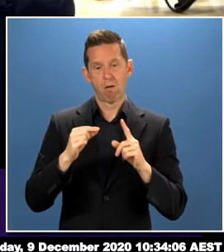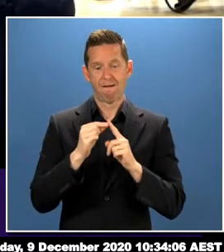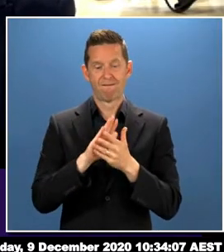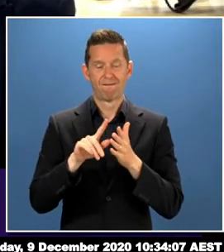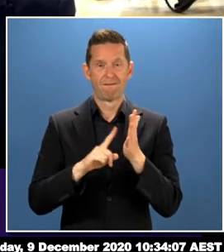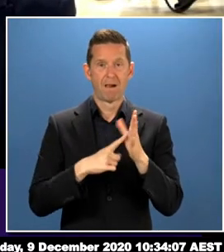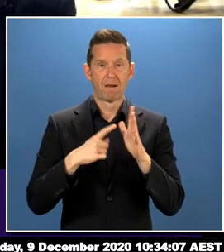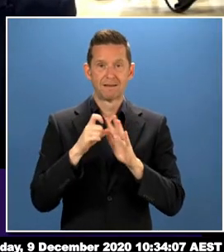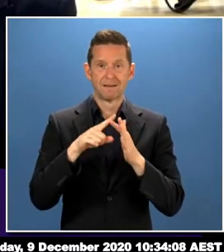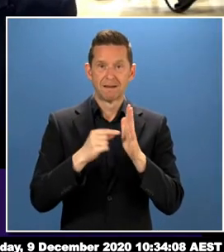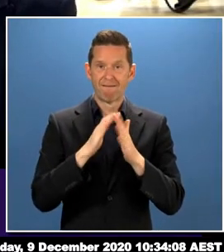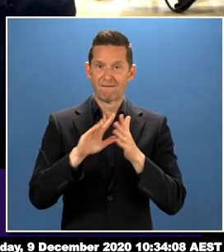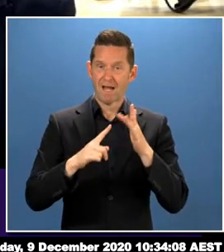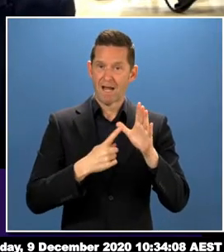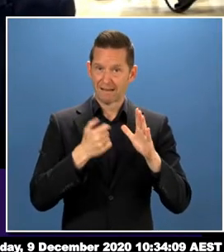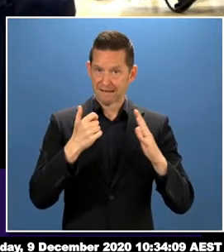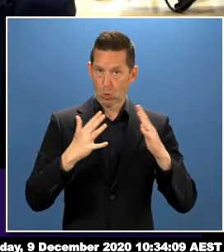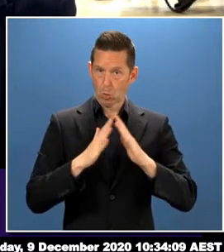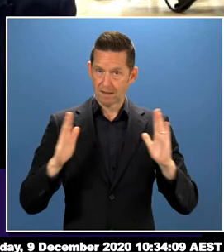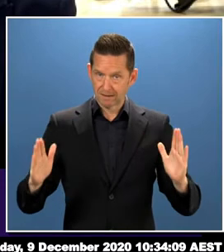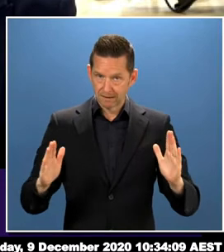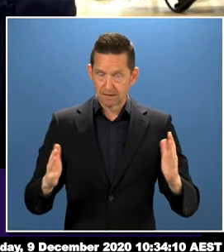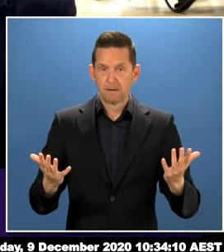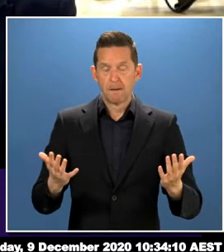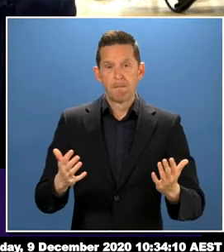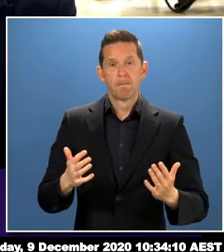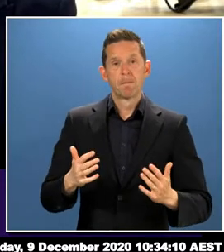as luck would have it, it fell right at the time that all the clerkship